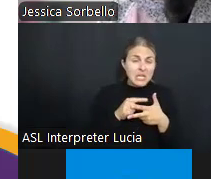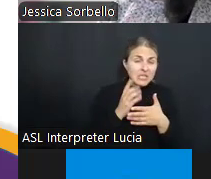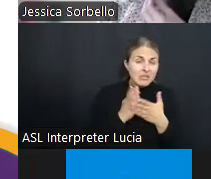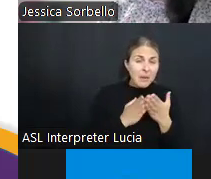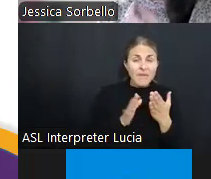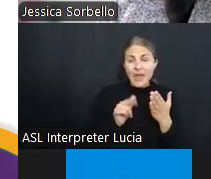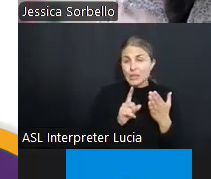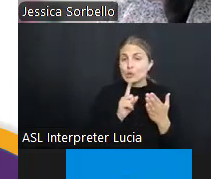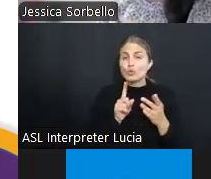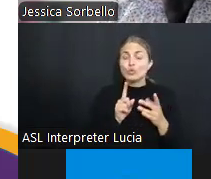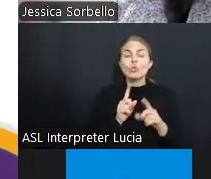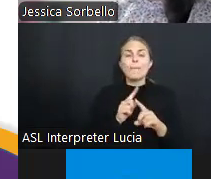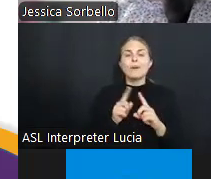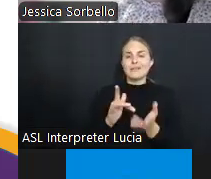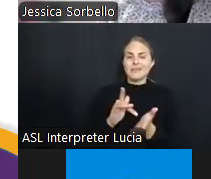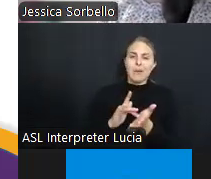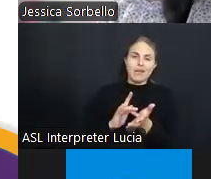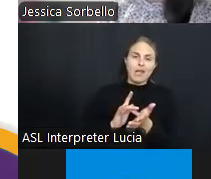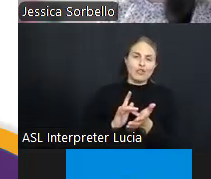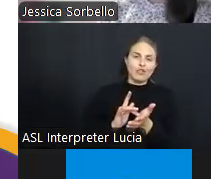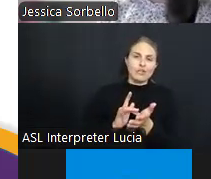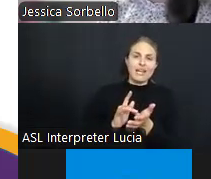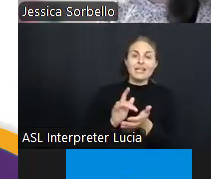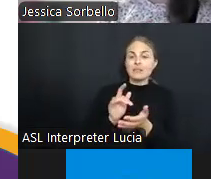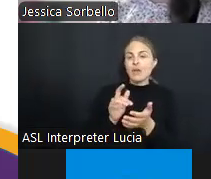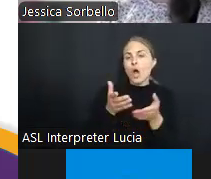to minimize risk. Right? Again, when we are looking at